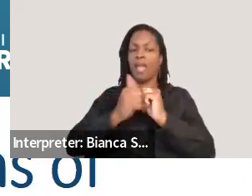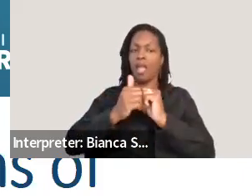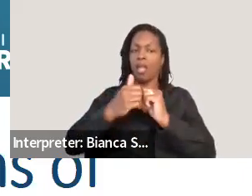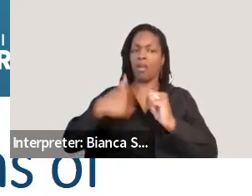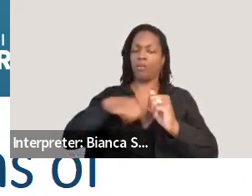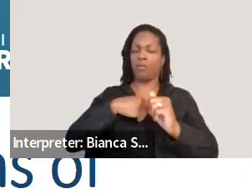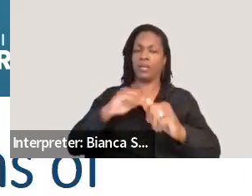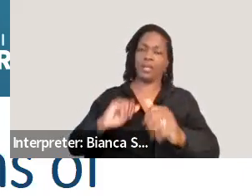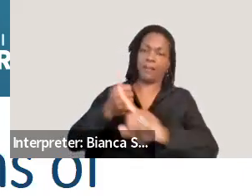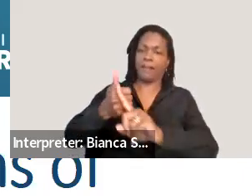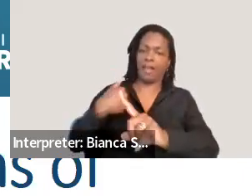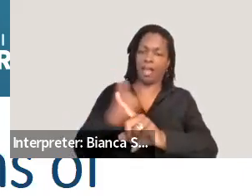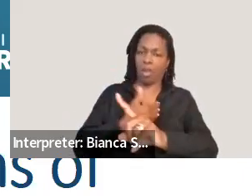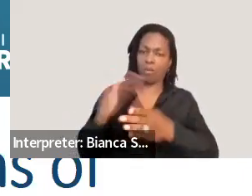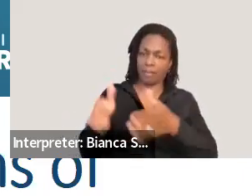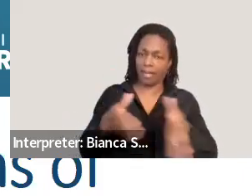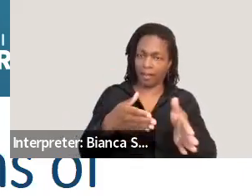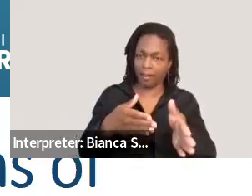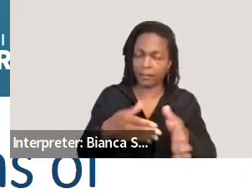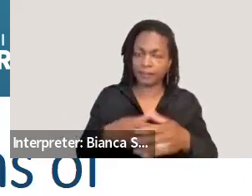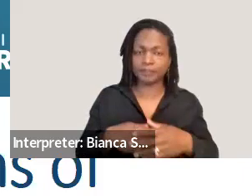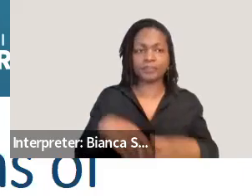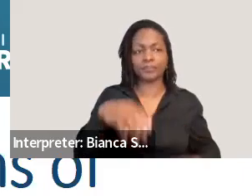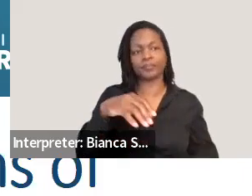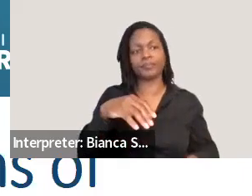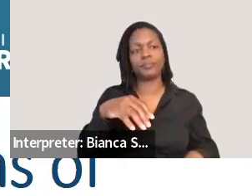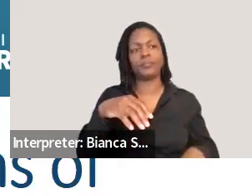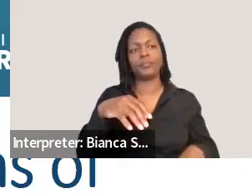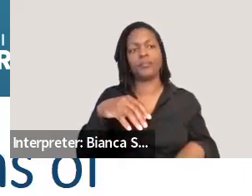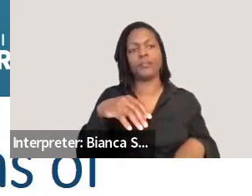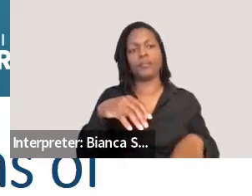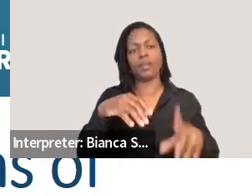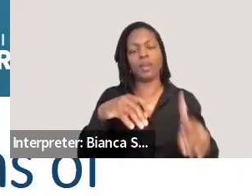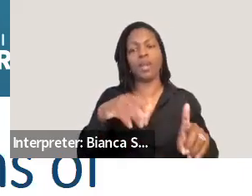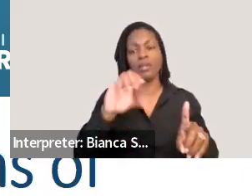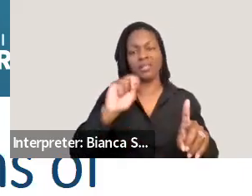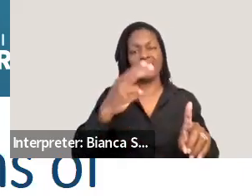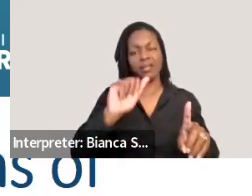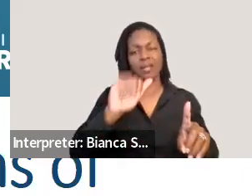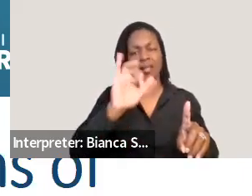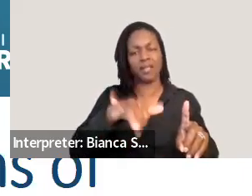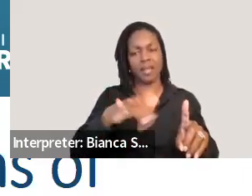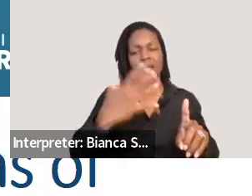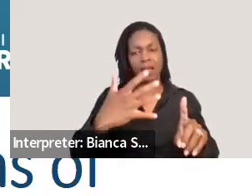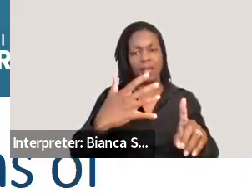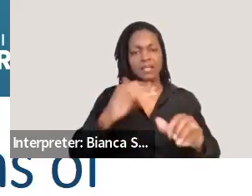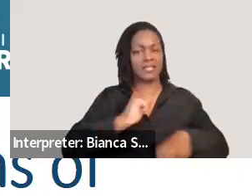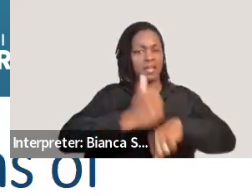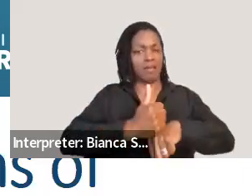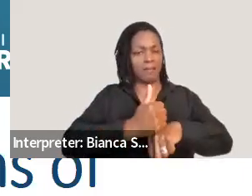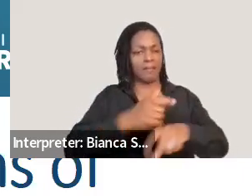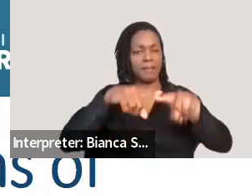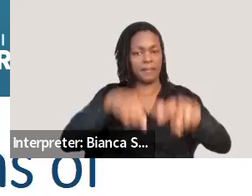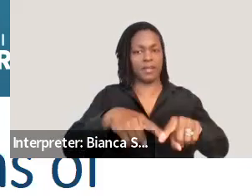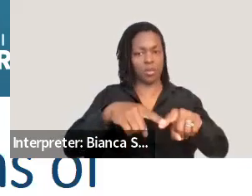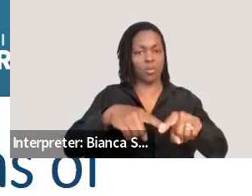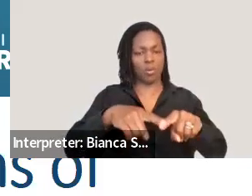Components because our Shaw is built around these. At on this document or this diagram on the left.